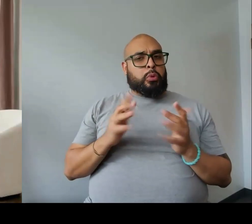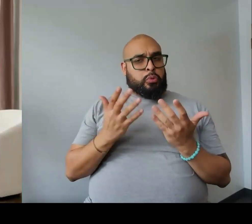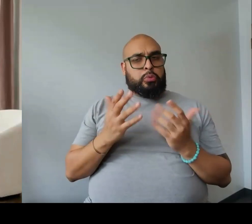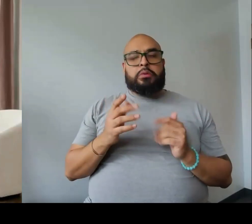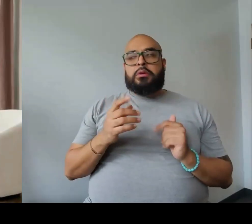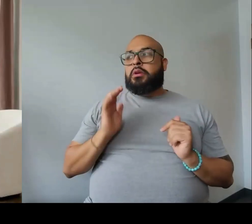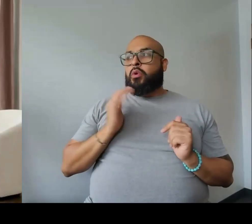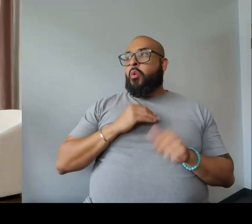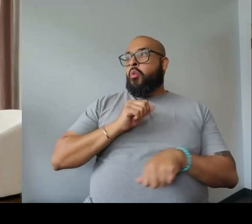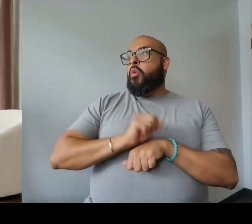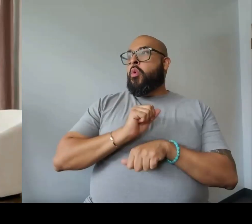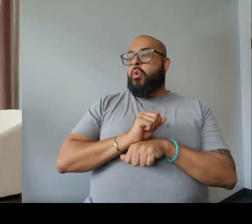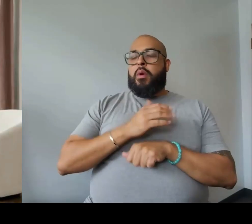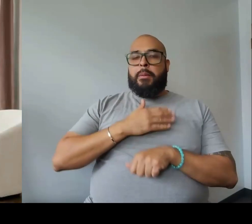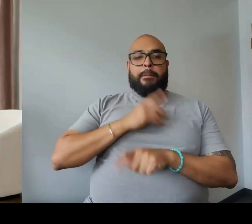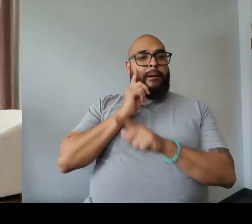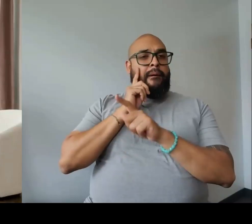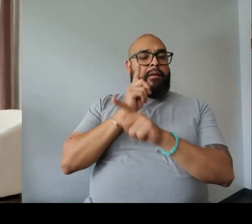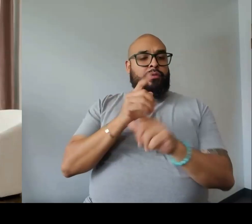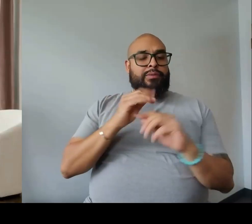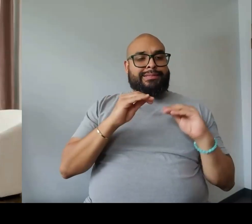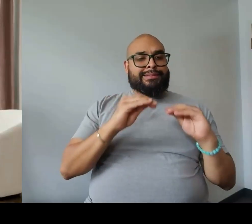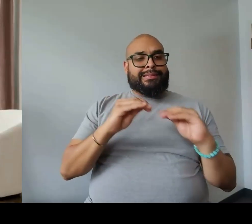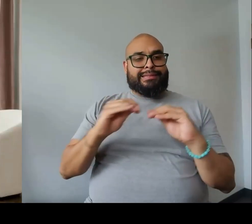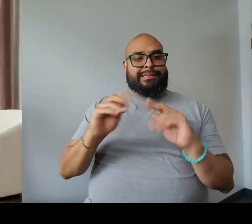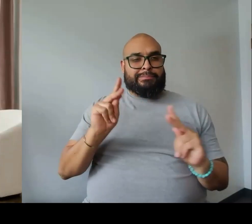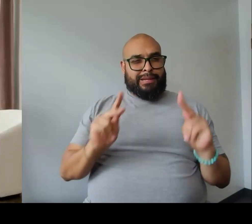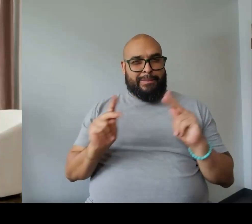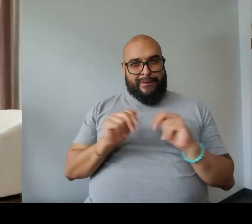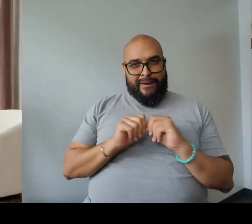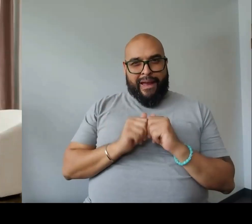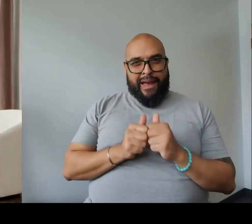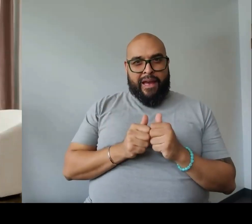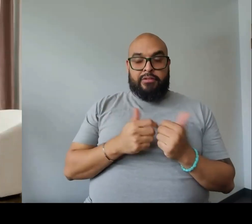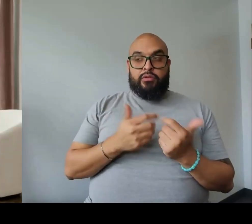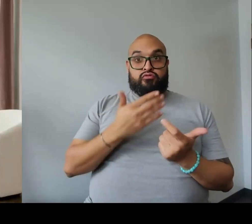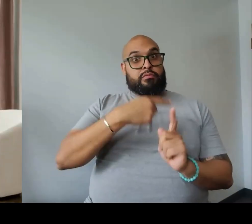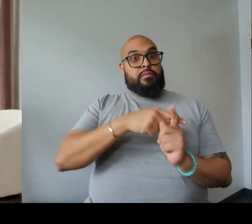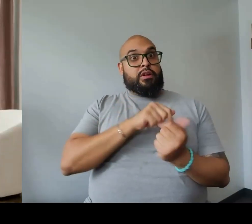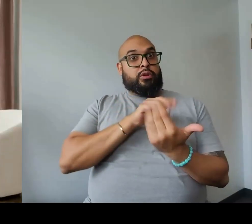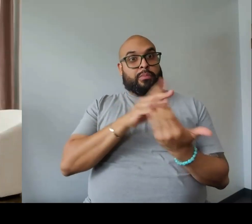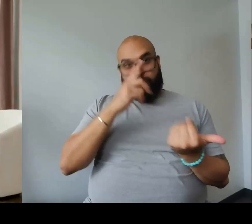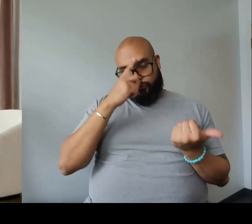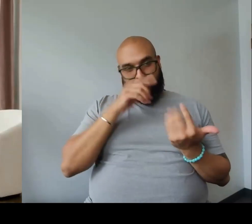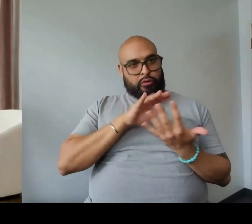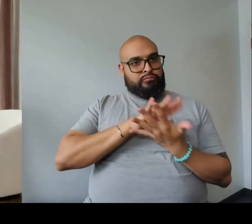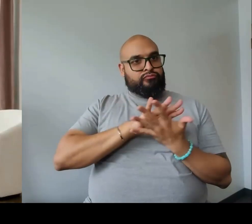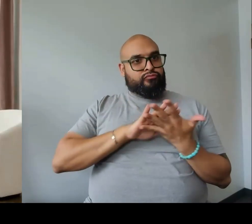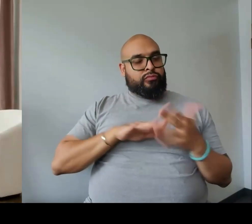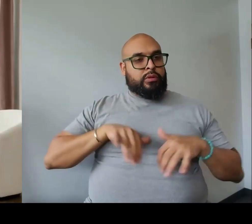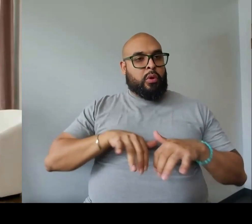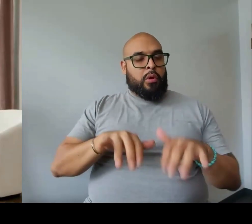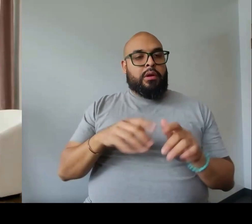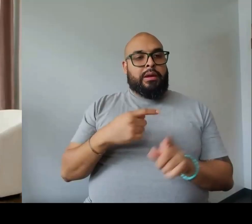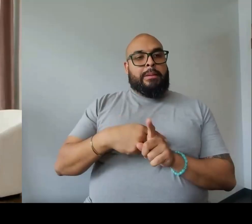was, teaching people, good ways to go about it instead of teaching people incorrect, ways.